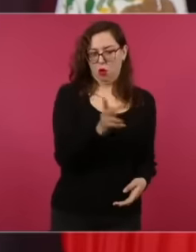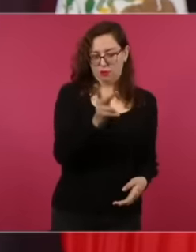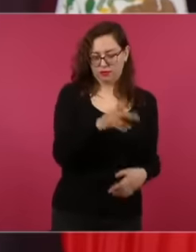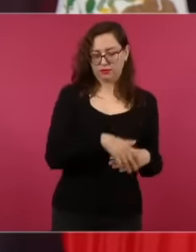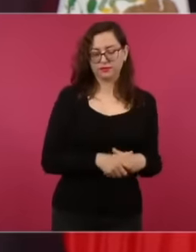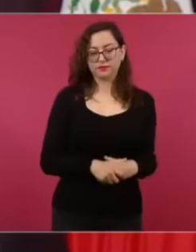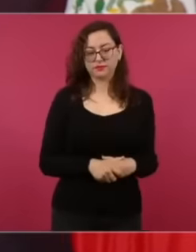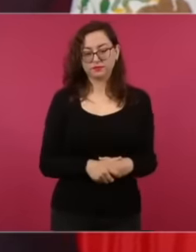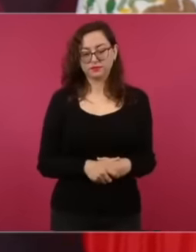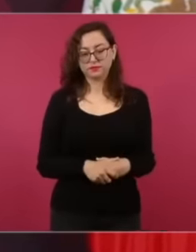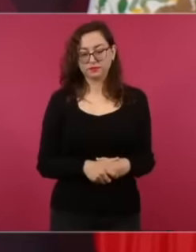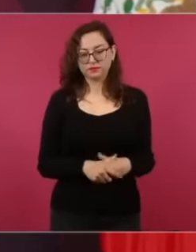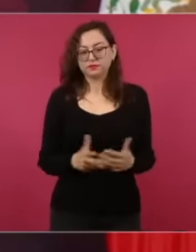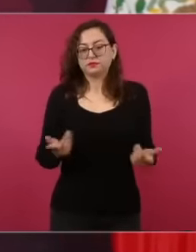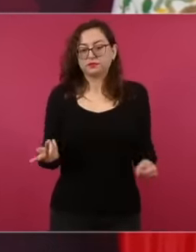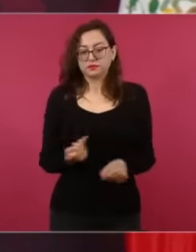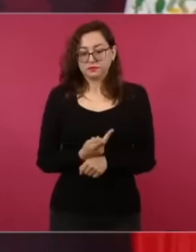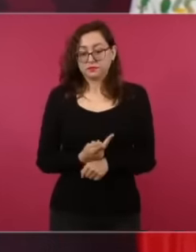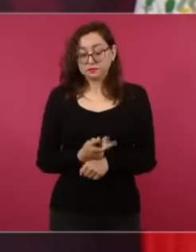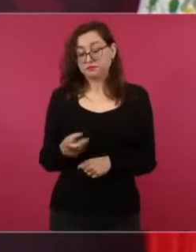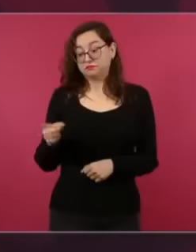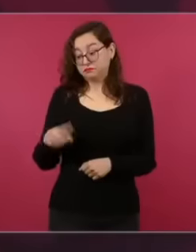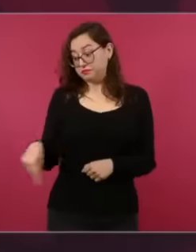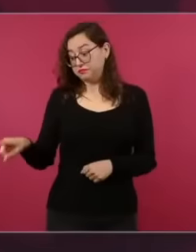of the bourgeois to the